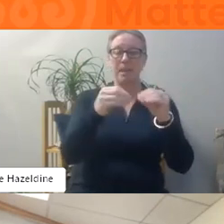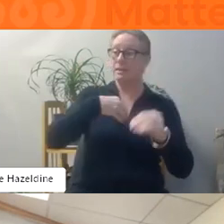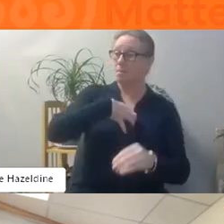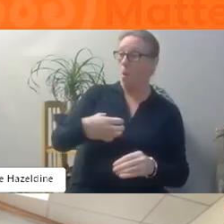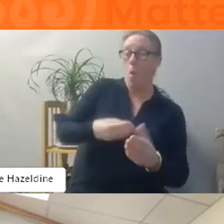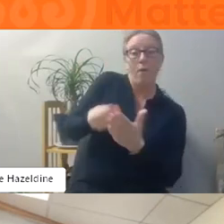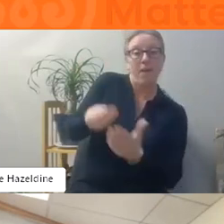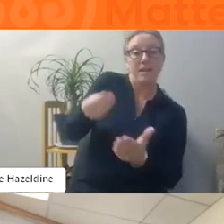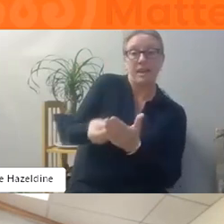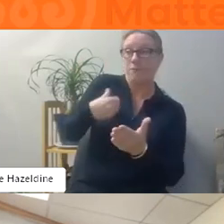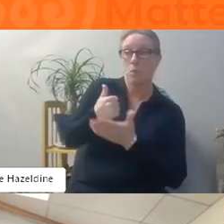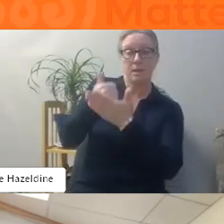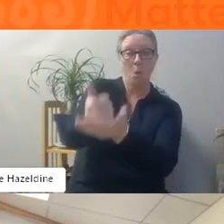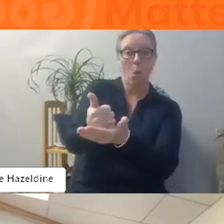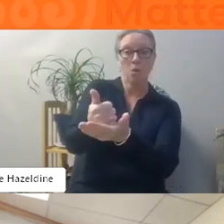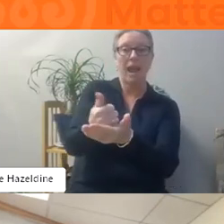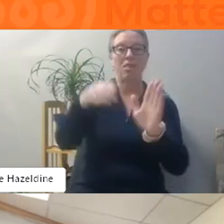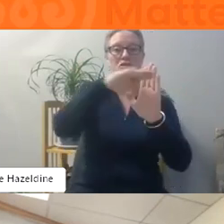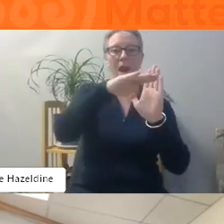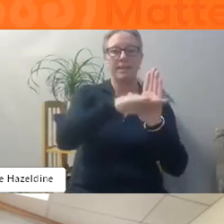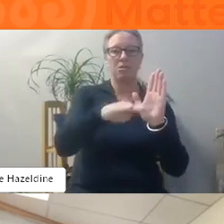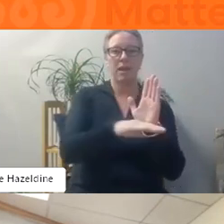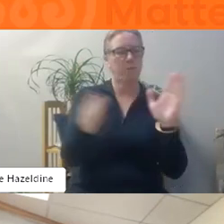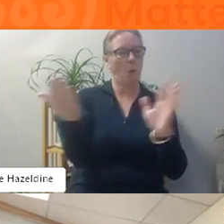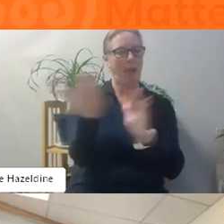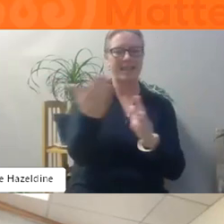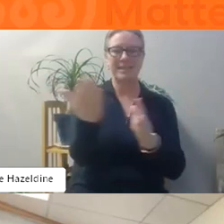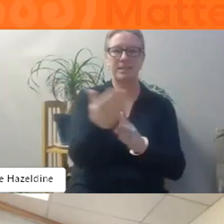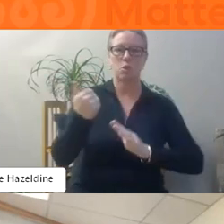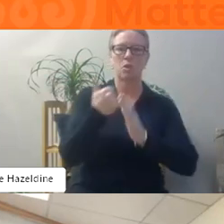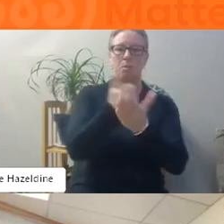supports, and the criteria for access to support needs to be broadened